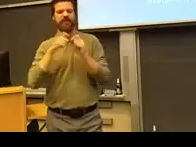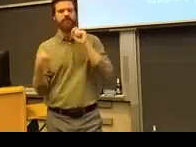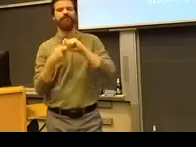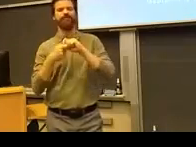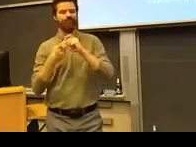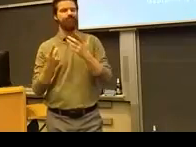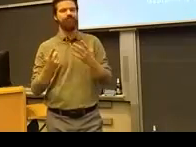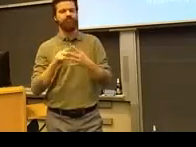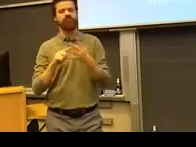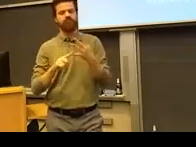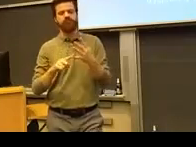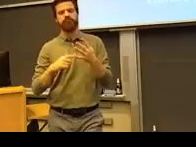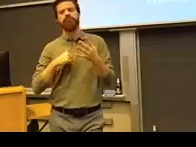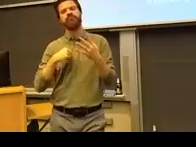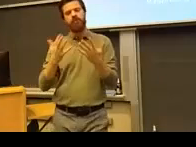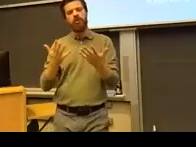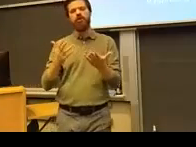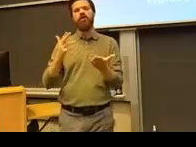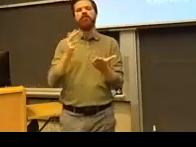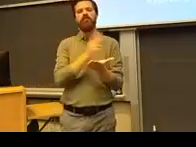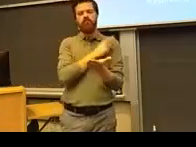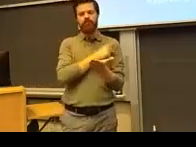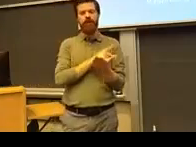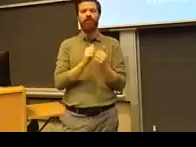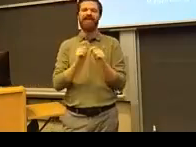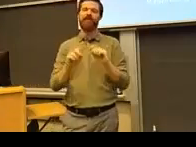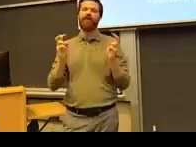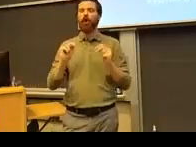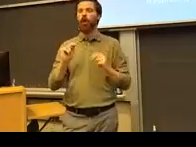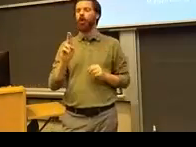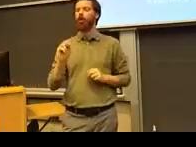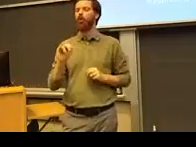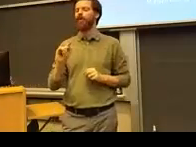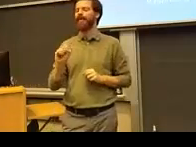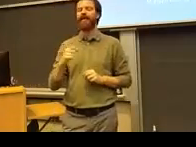of provided uh the patients with different I call them units so we work for like a a week